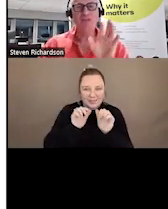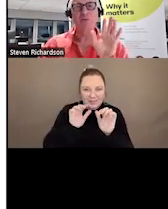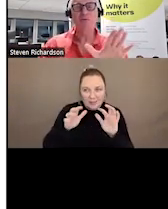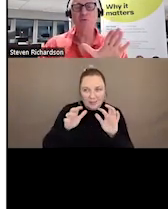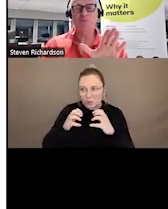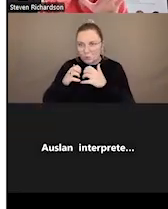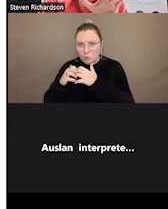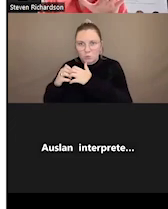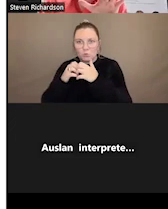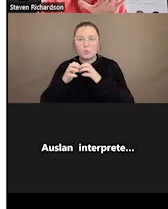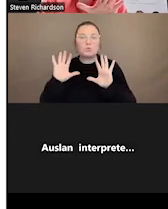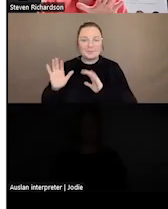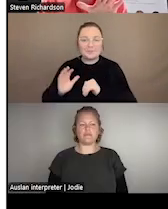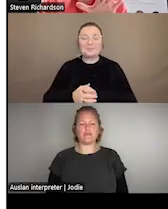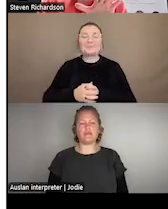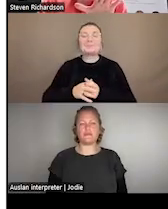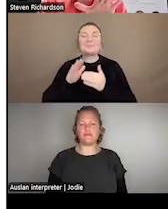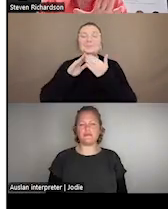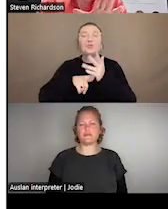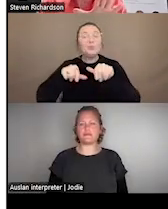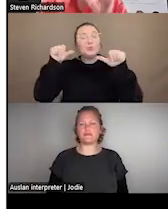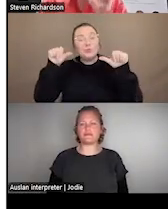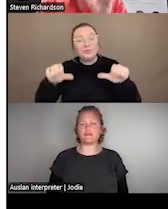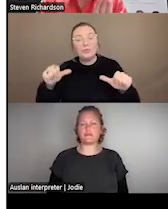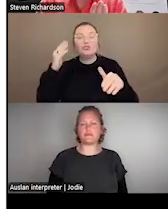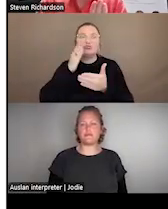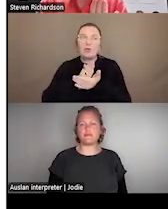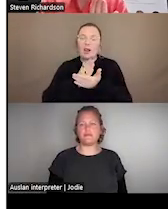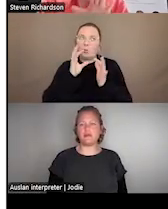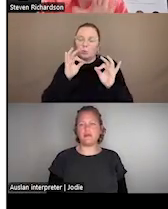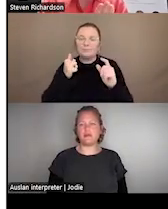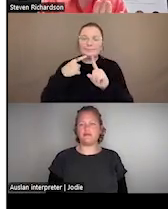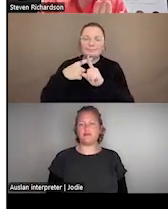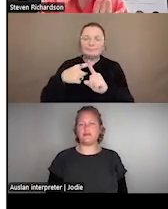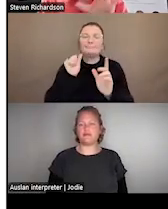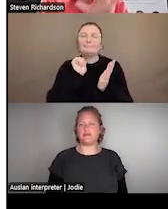That also helps you confirm a realistic target. If you have got money in the bank before the day,